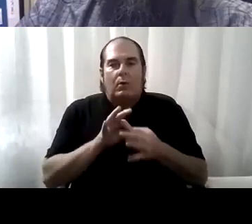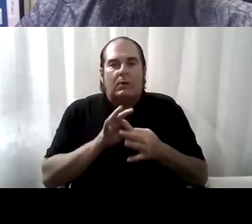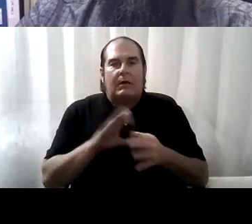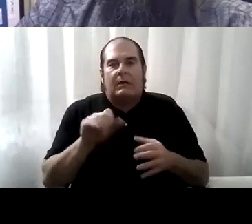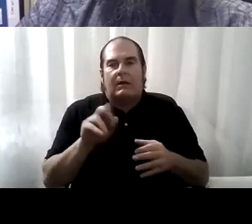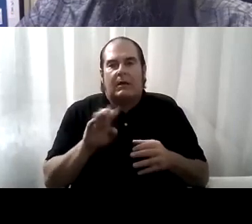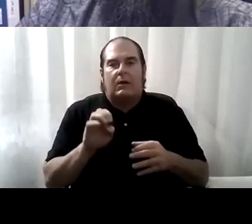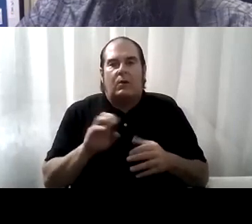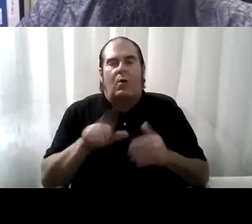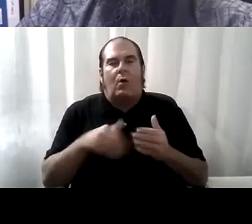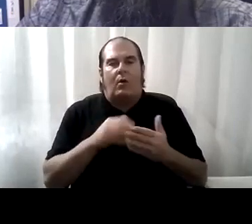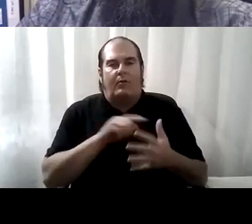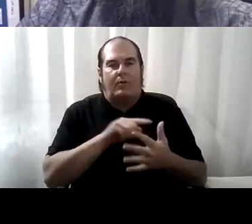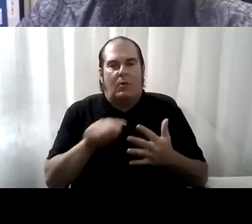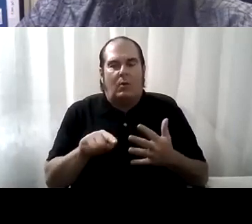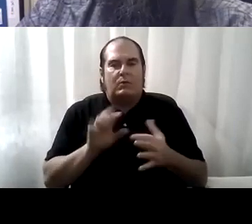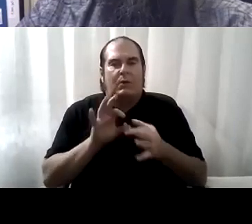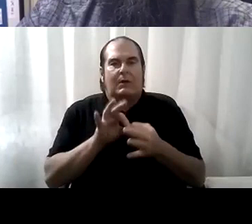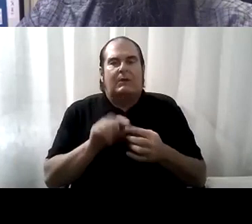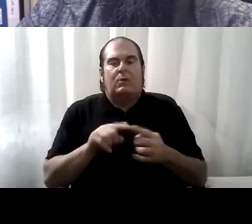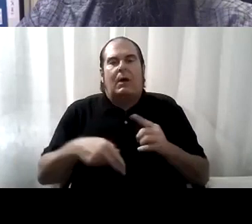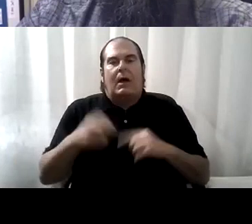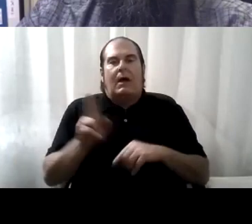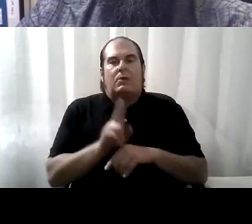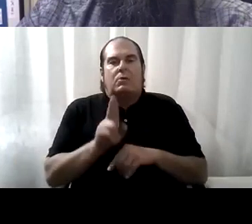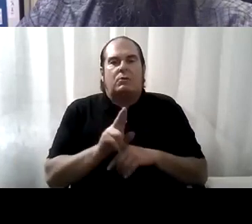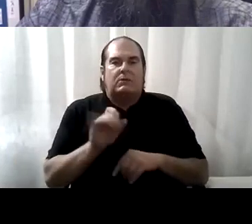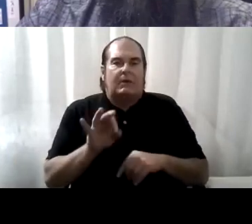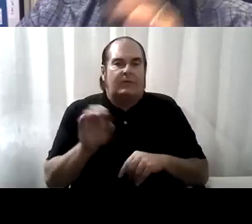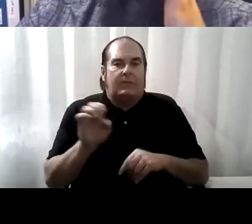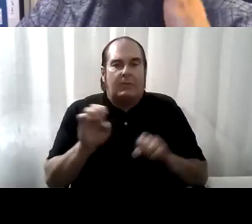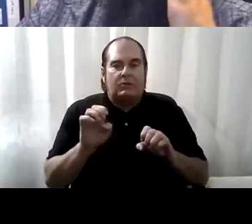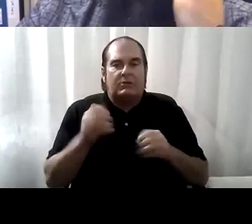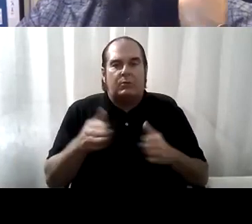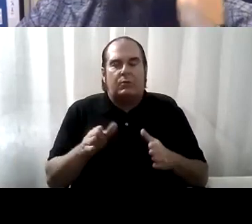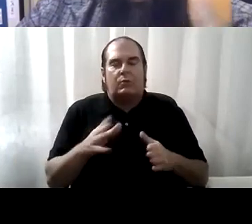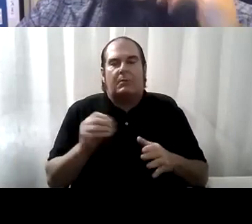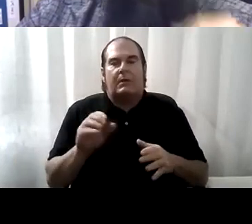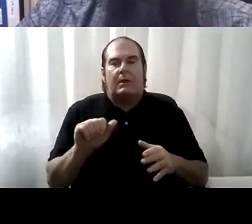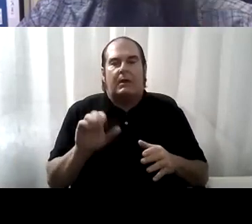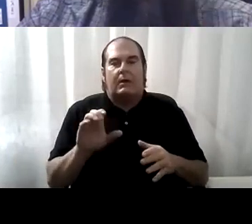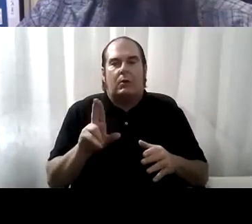All those linked to high utilization of the ER, and acute admissions, you know.